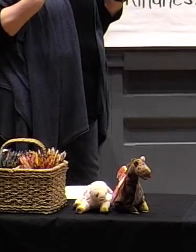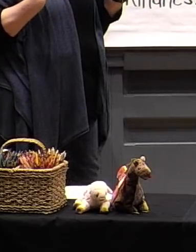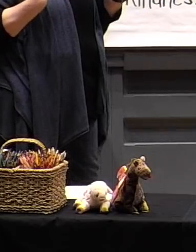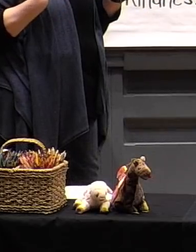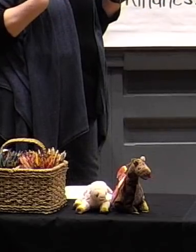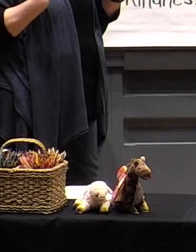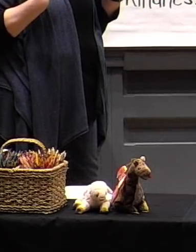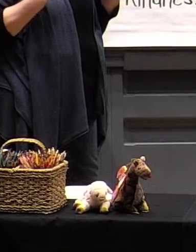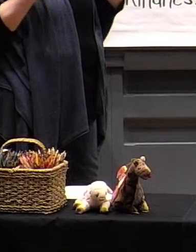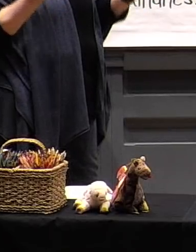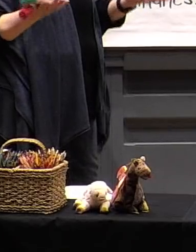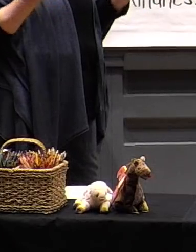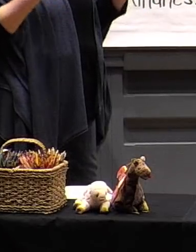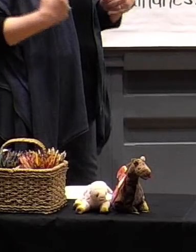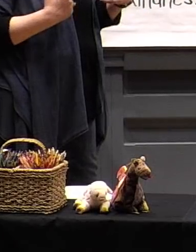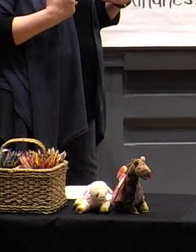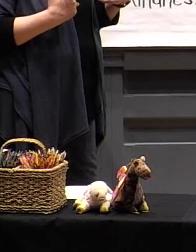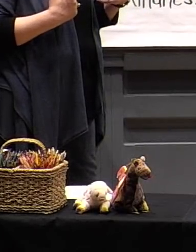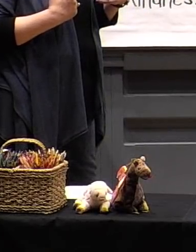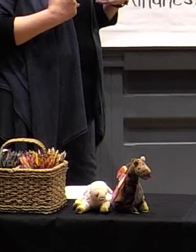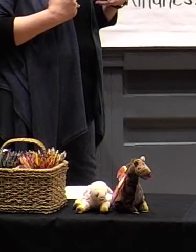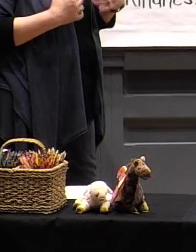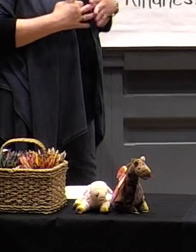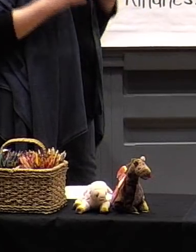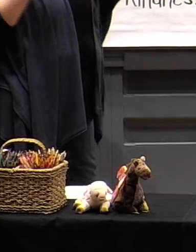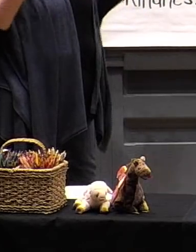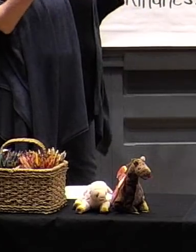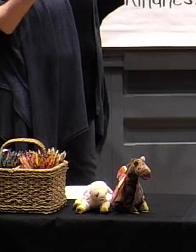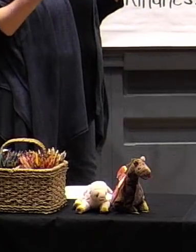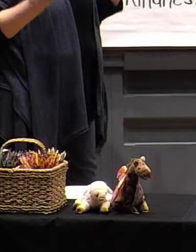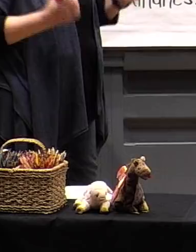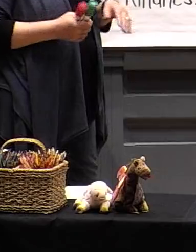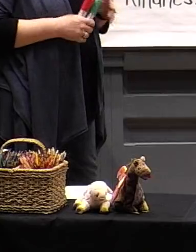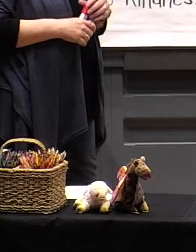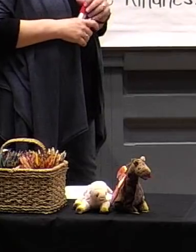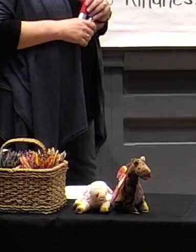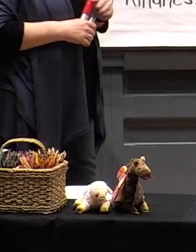are showing others and that others are showing us, we start to feel happier.